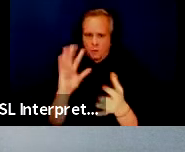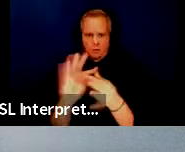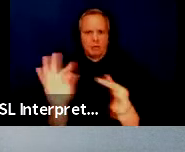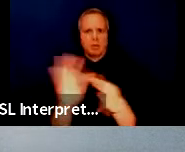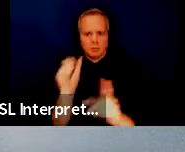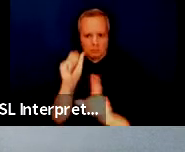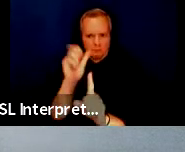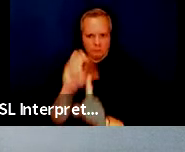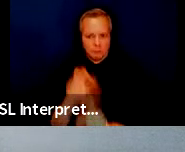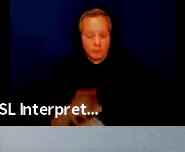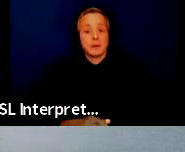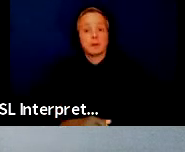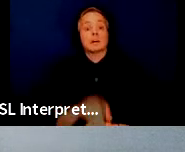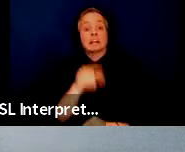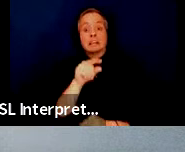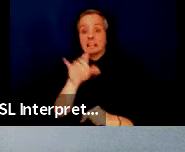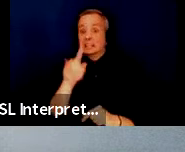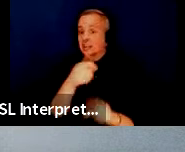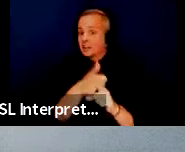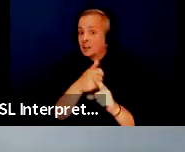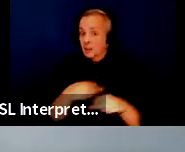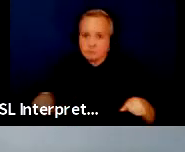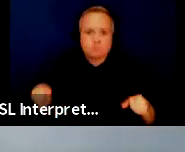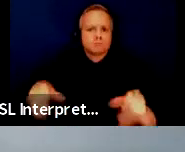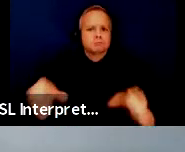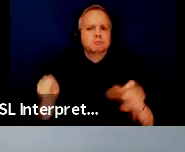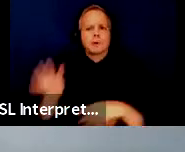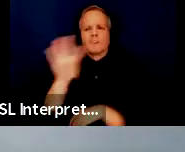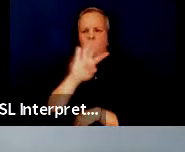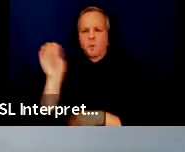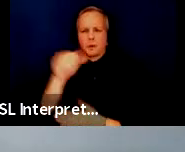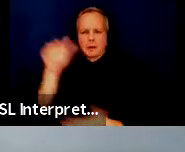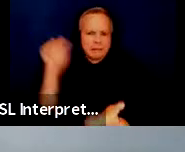HE WHEELED OVER 40,000 KILOMETRES IN TOTAL.